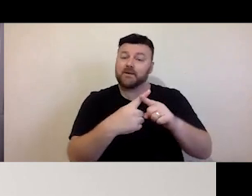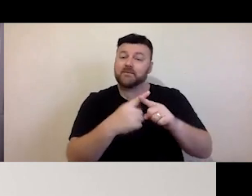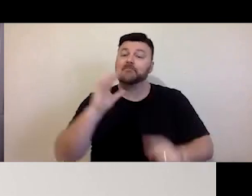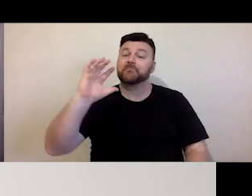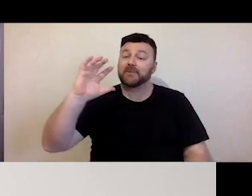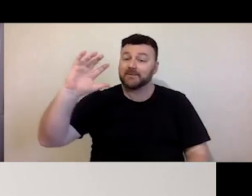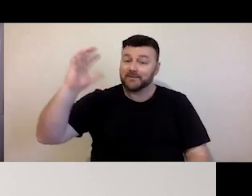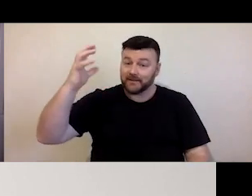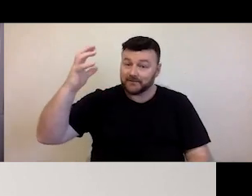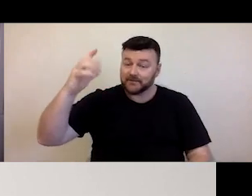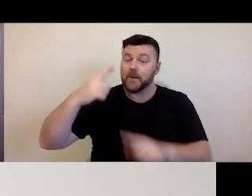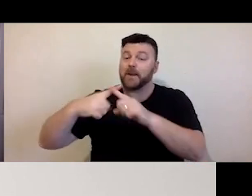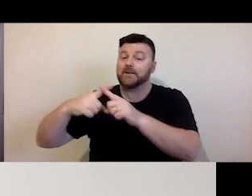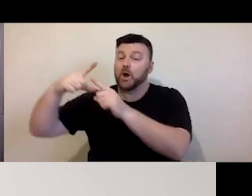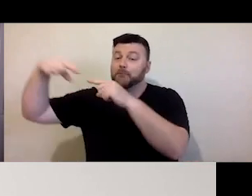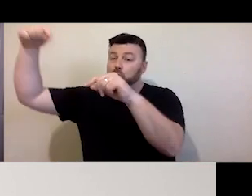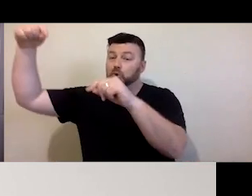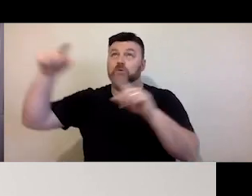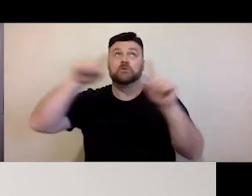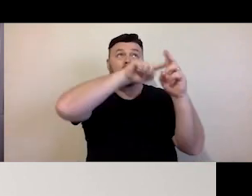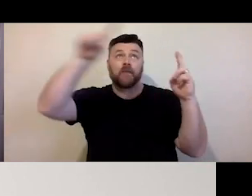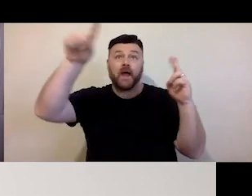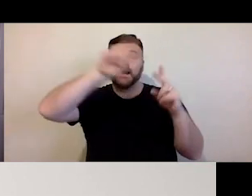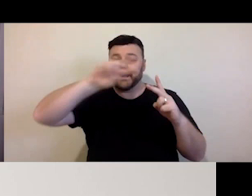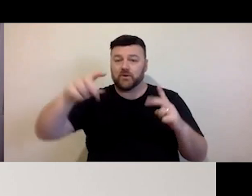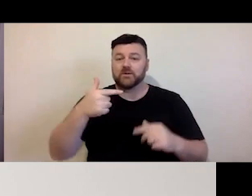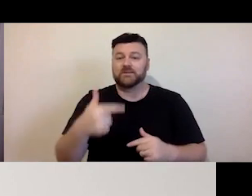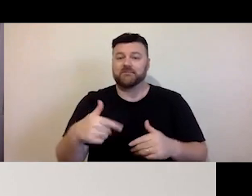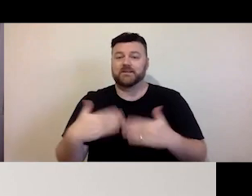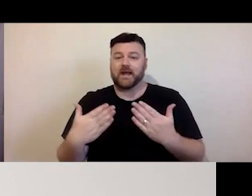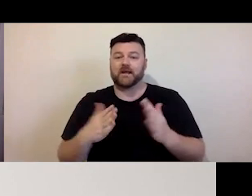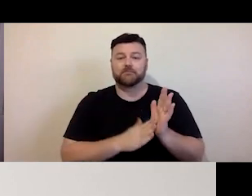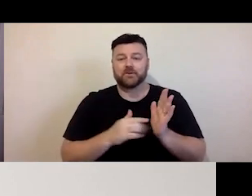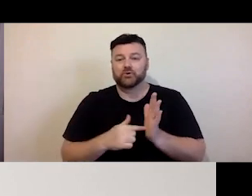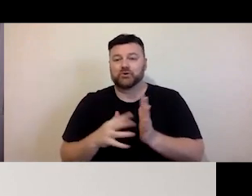ancient memory dreaming story and it's from the peoples who came on